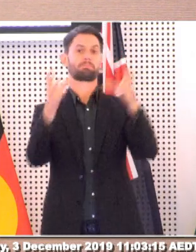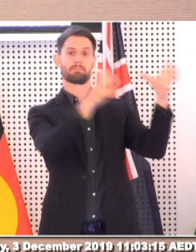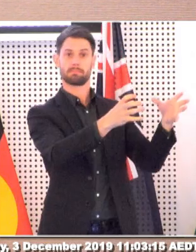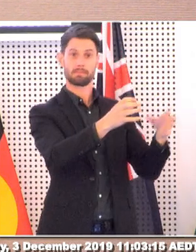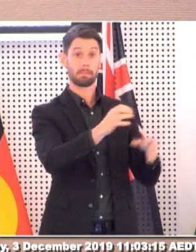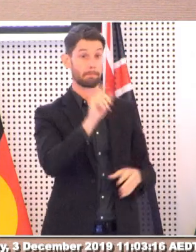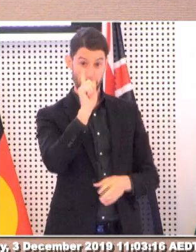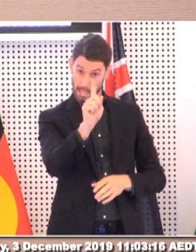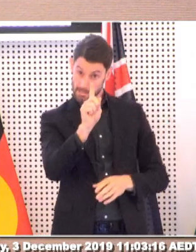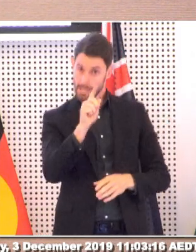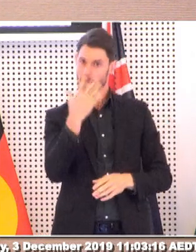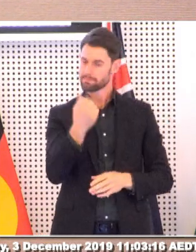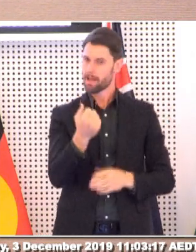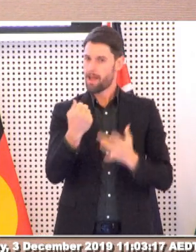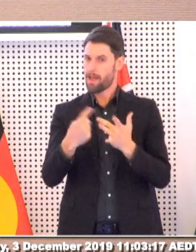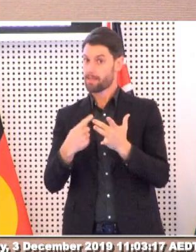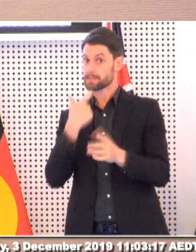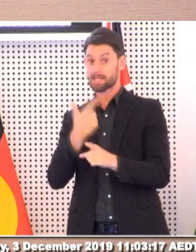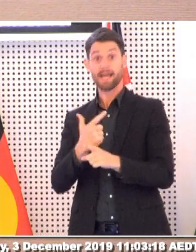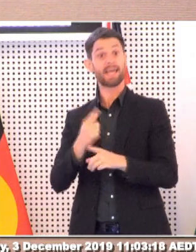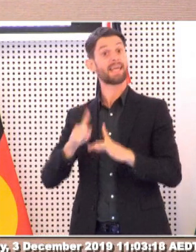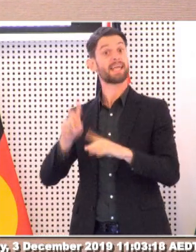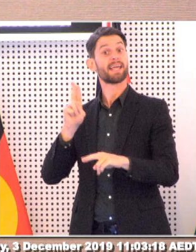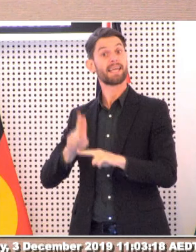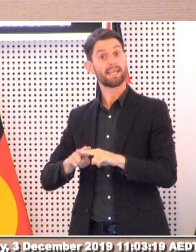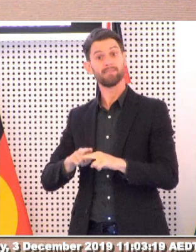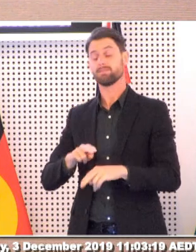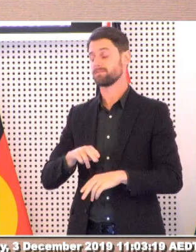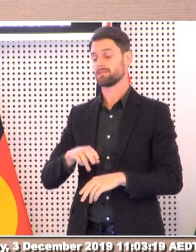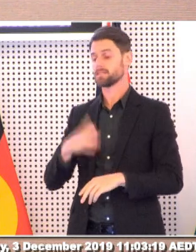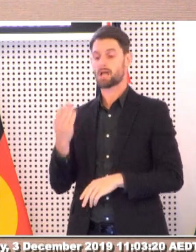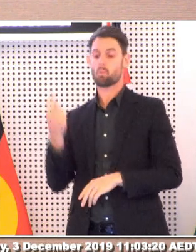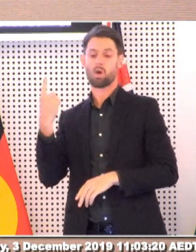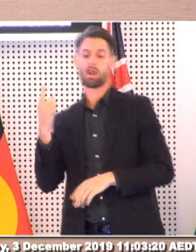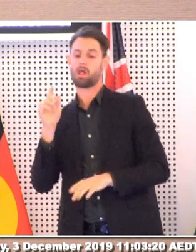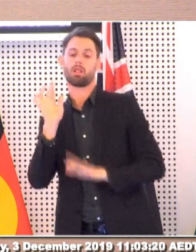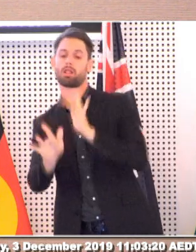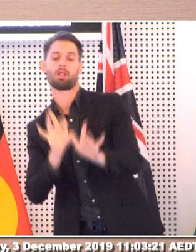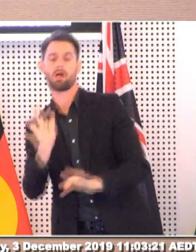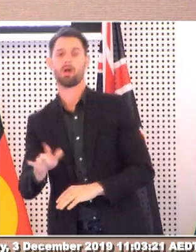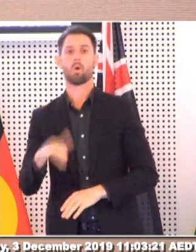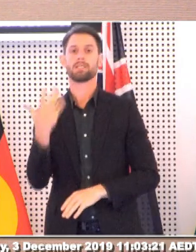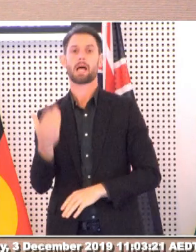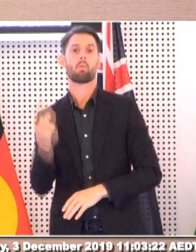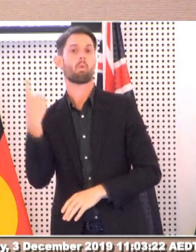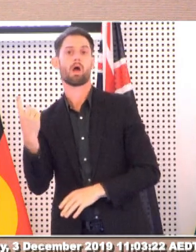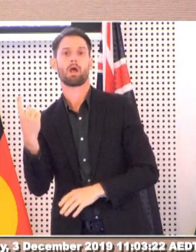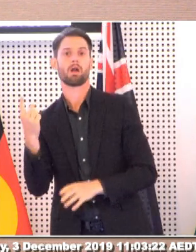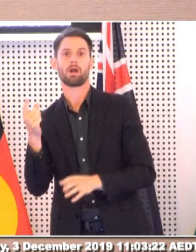does that to you and there weren’t these sorts of guidelines around, that we want to say that’s abuse and violence because it is.